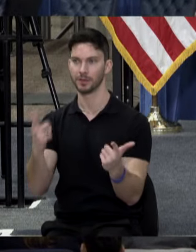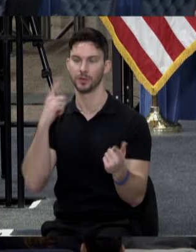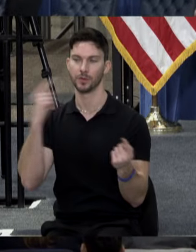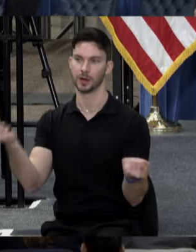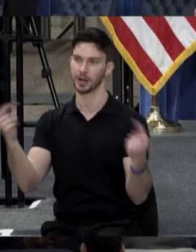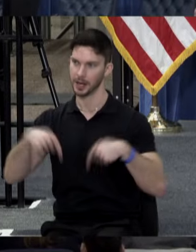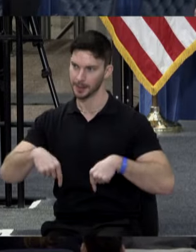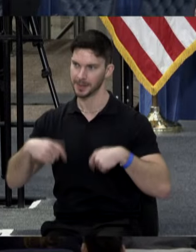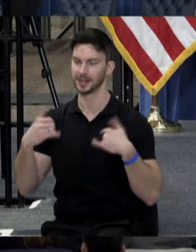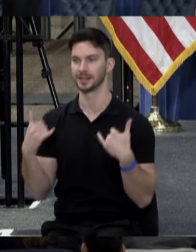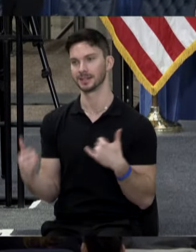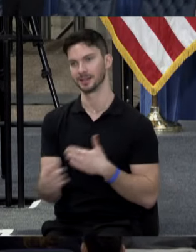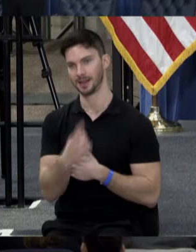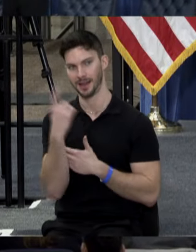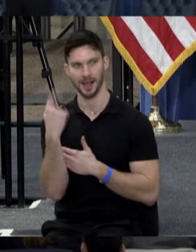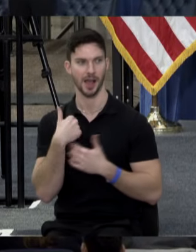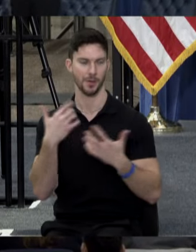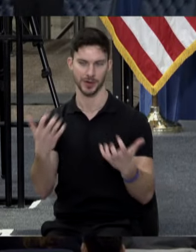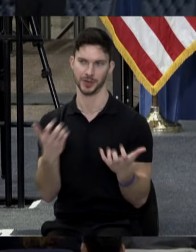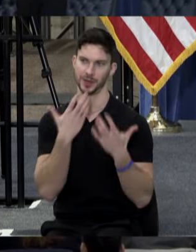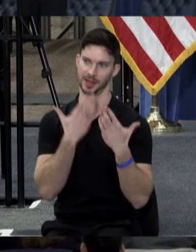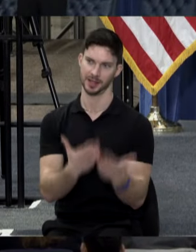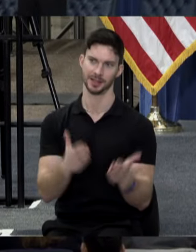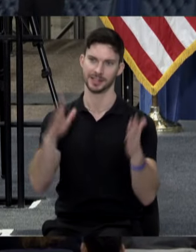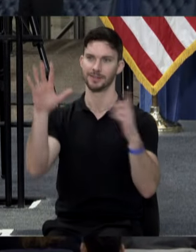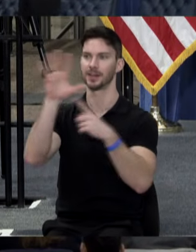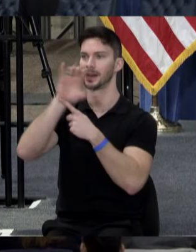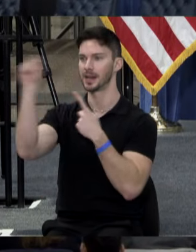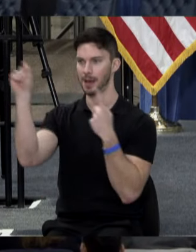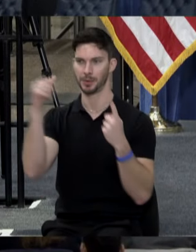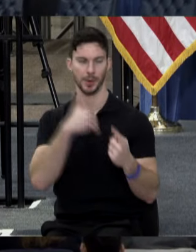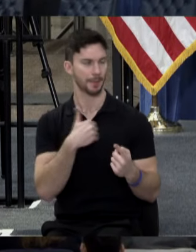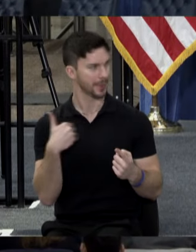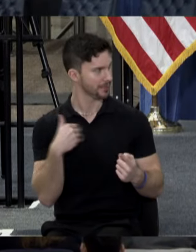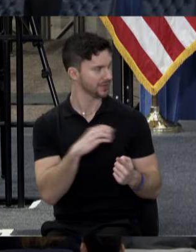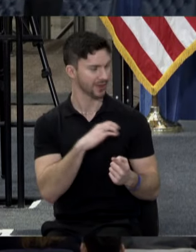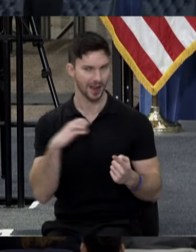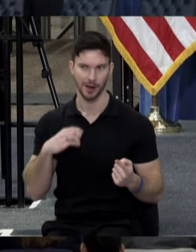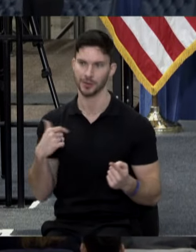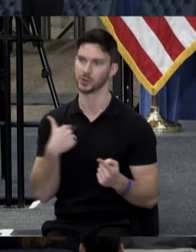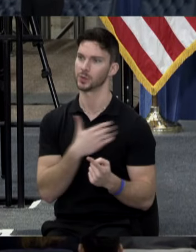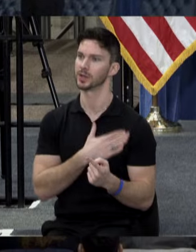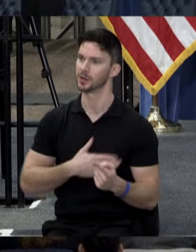phenomenal members of Congress for joining us today. We appreciate so much the support that